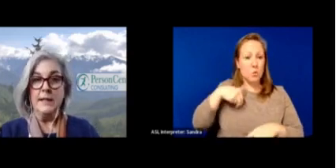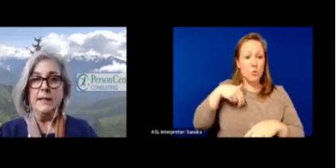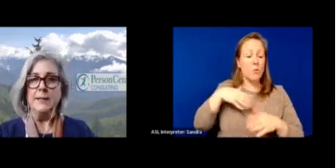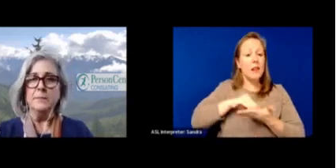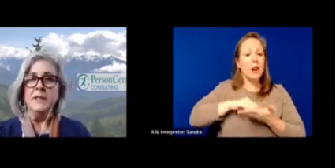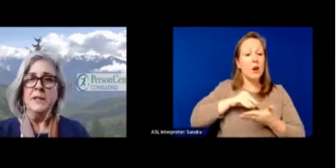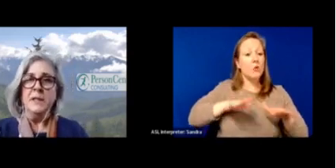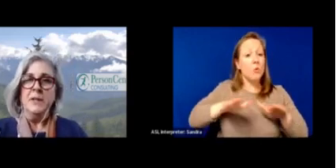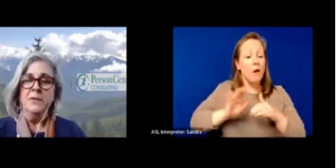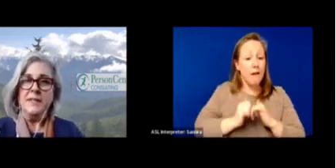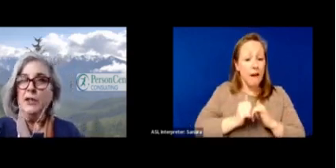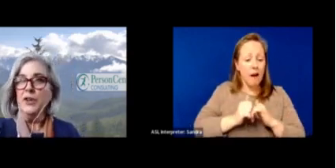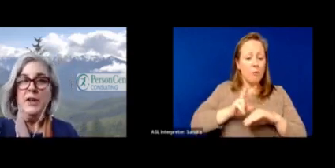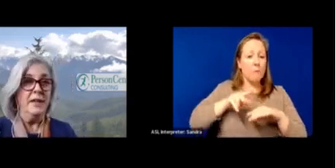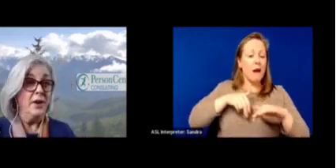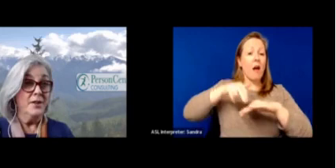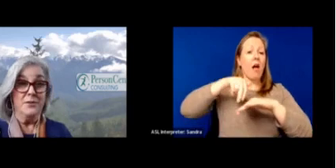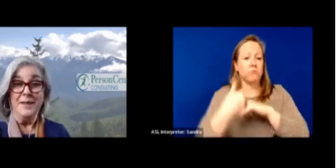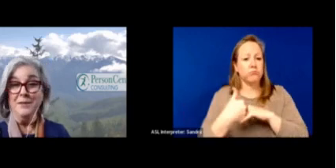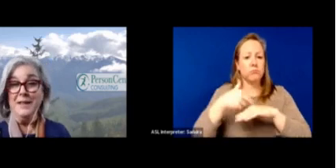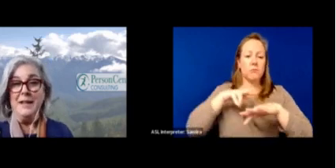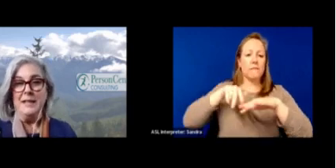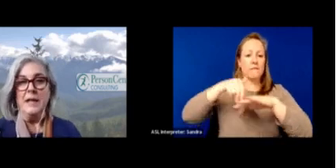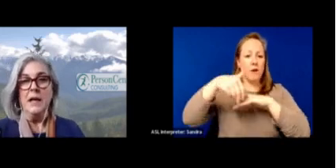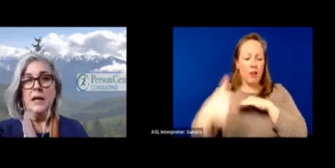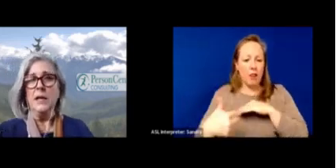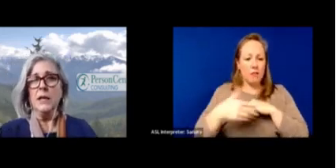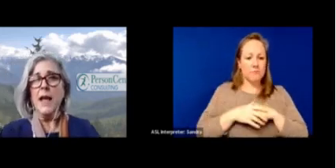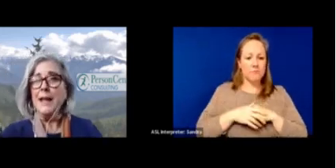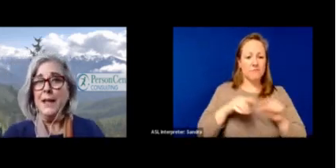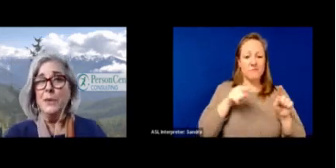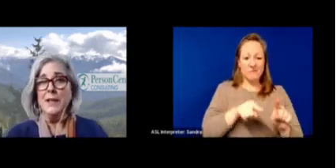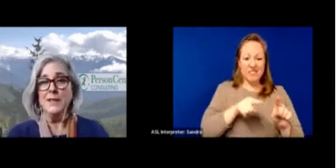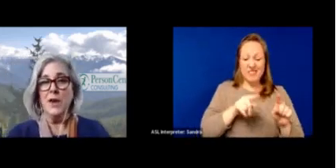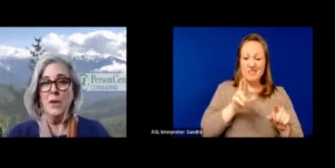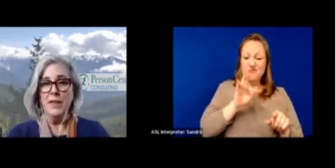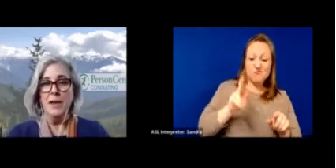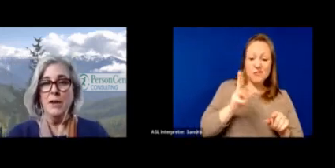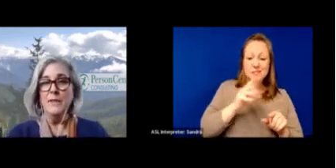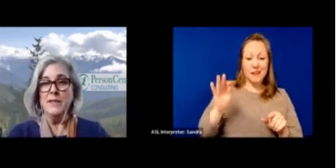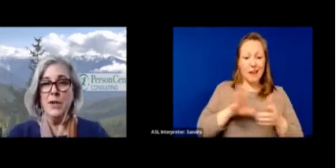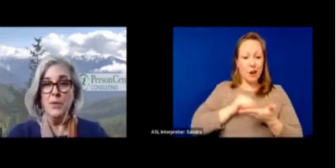something and really learning a new skill and getting better and better at it, that really helps